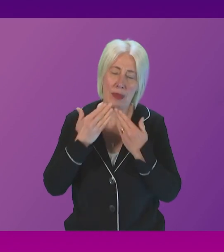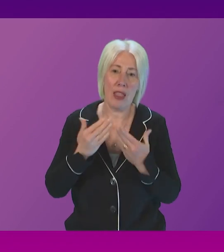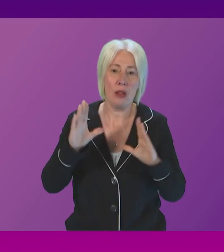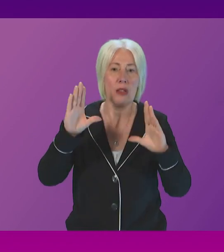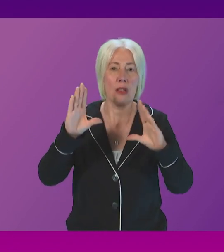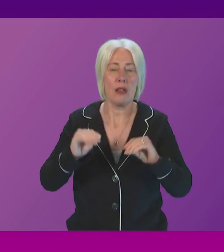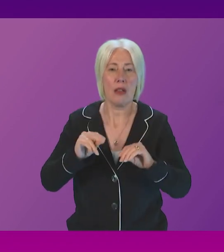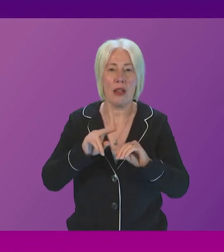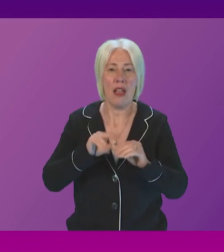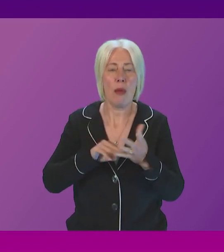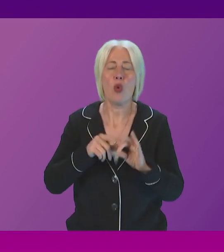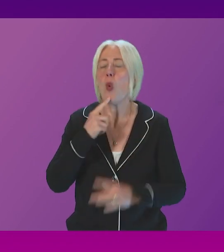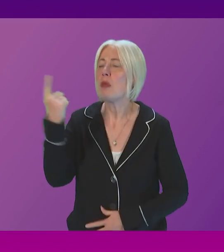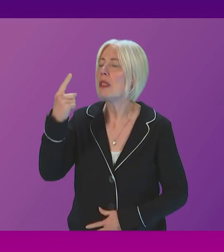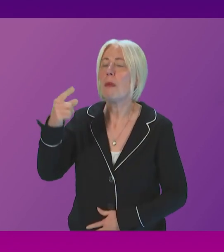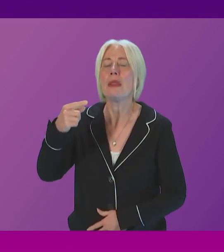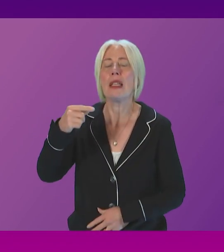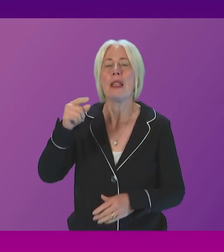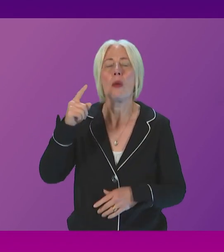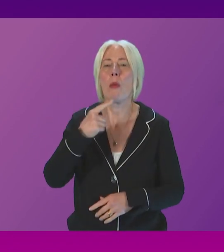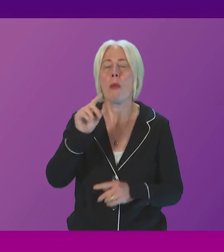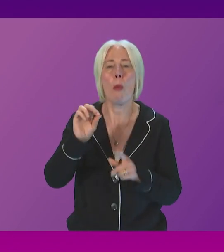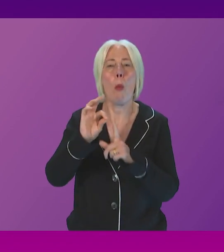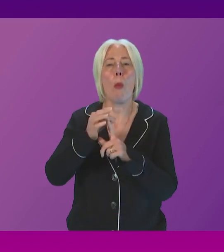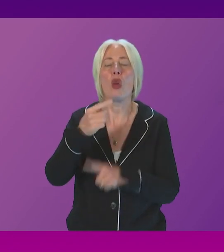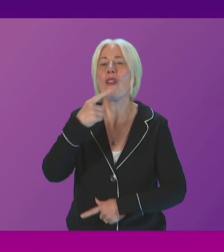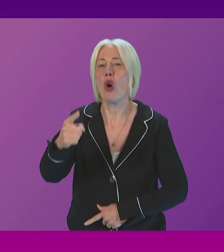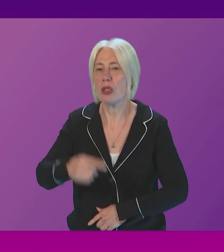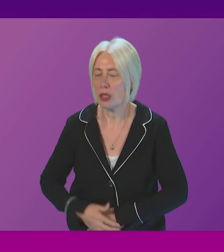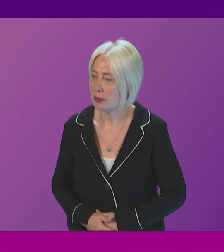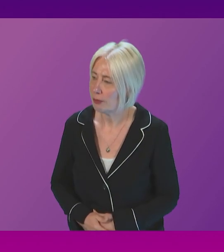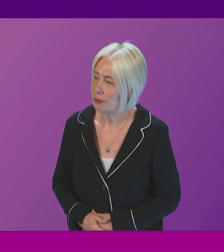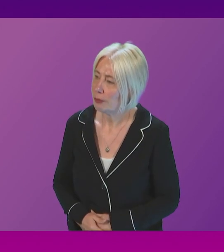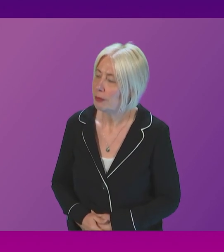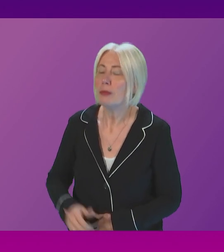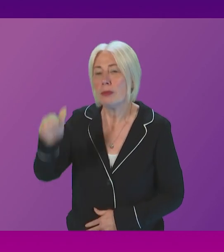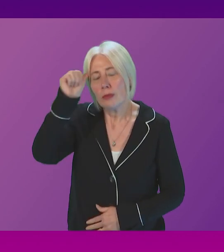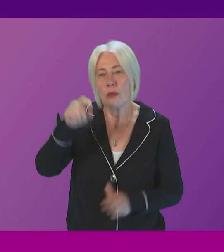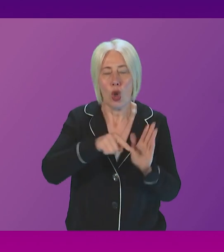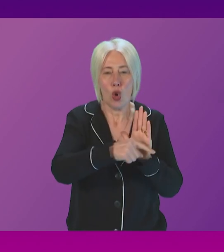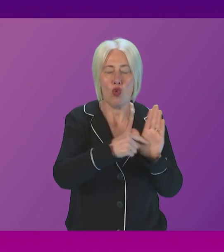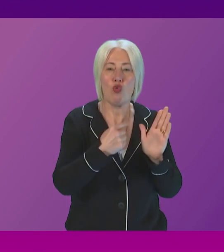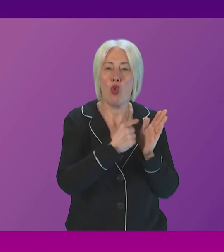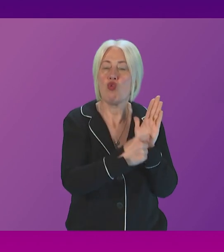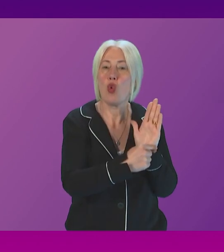On a point of order, Presiding Officer. I am aware that, under rule 13.1 of the standing orders,